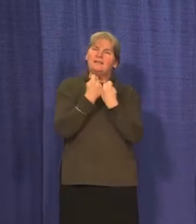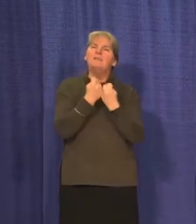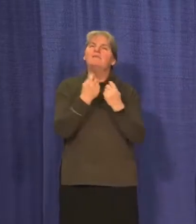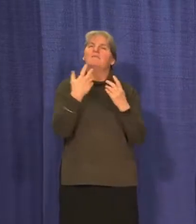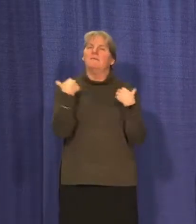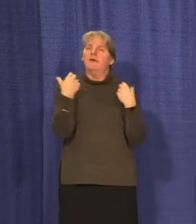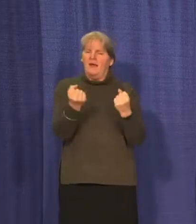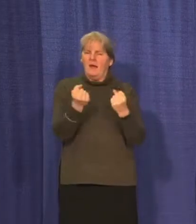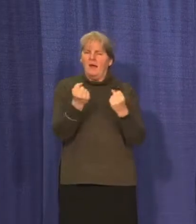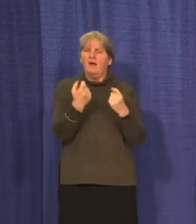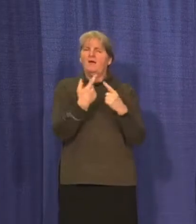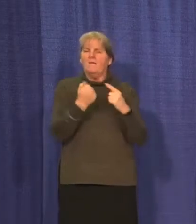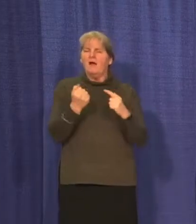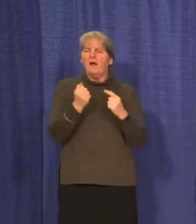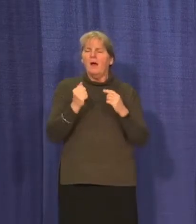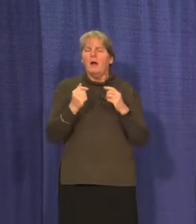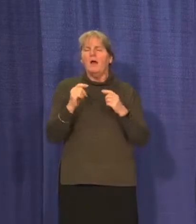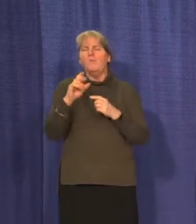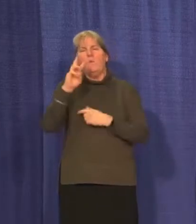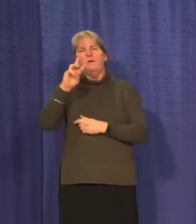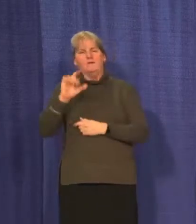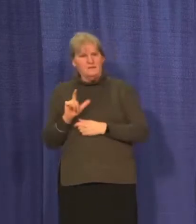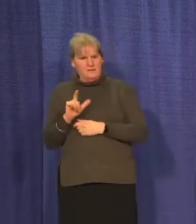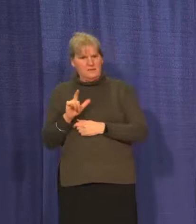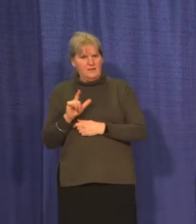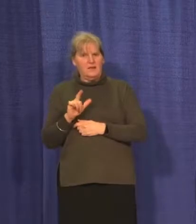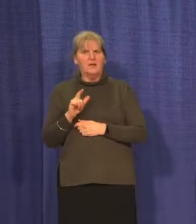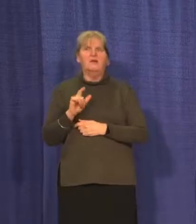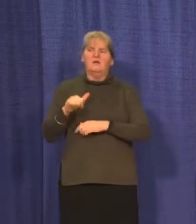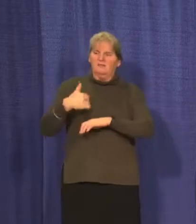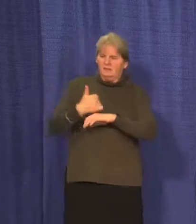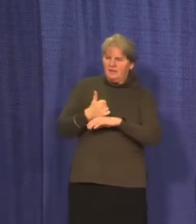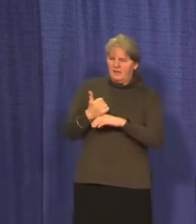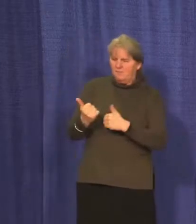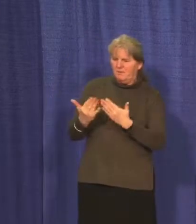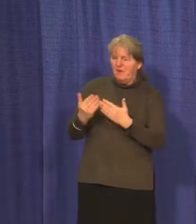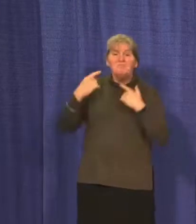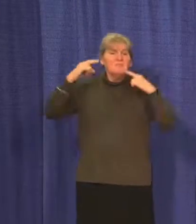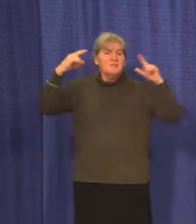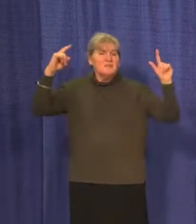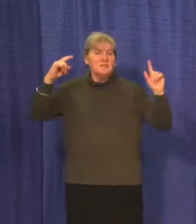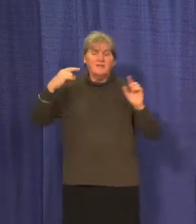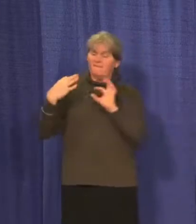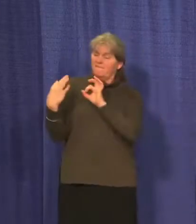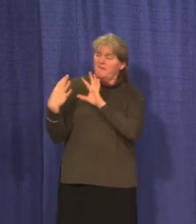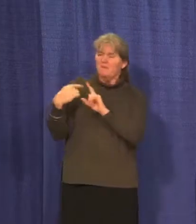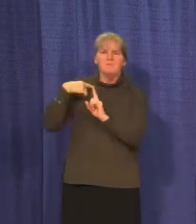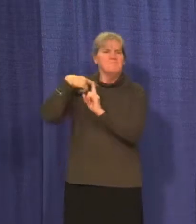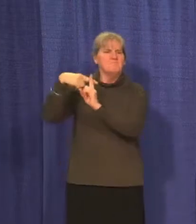Our first vaccine clinic in rural Yukon. The clinics went very well and we heard very positive feedback